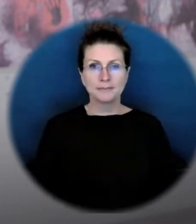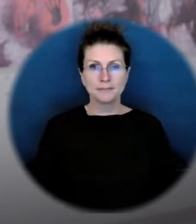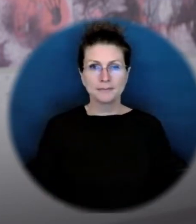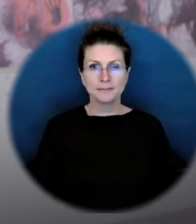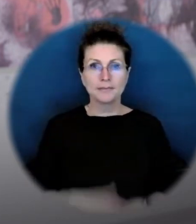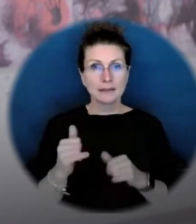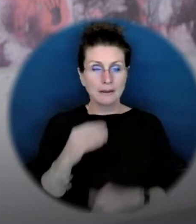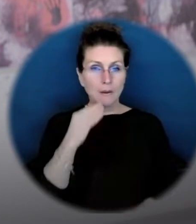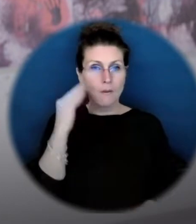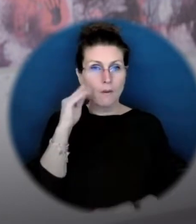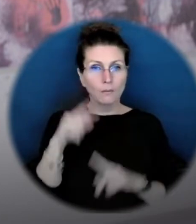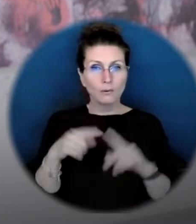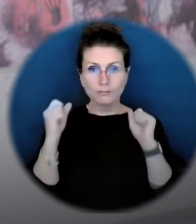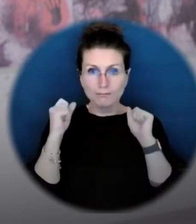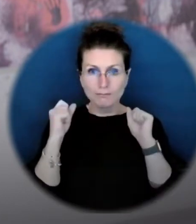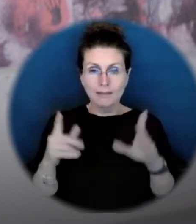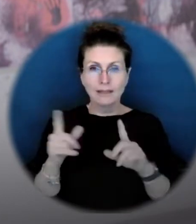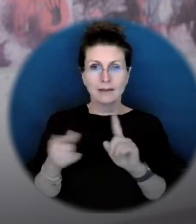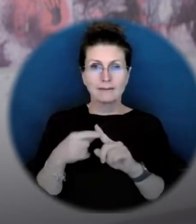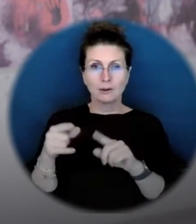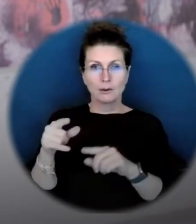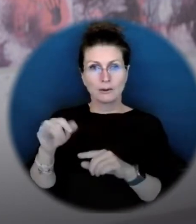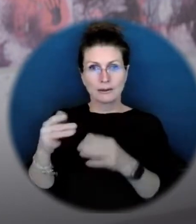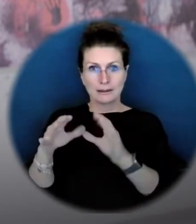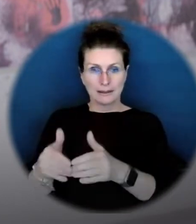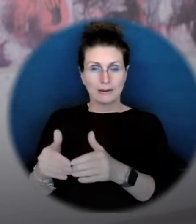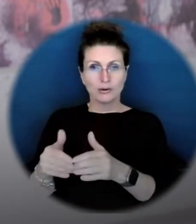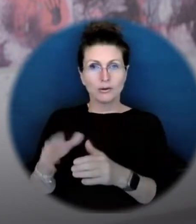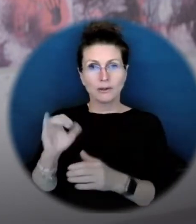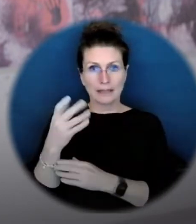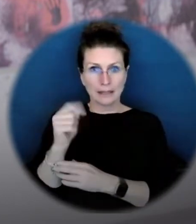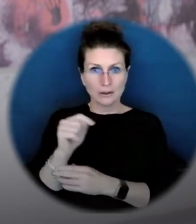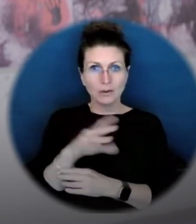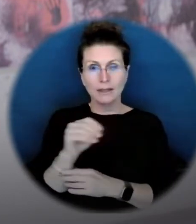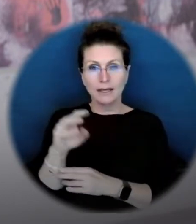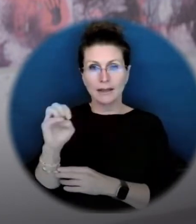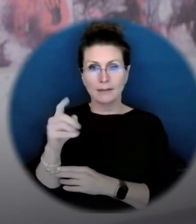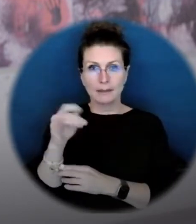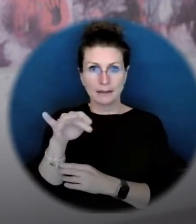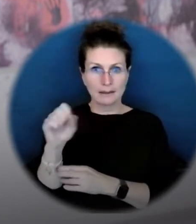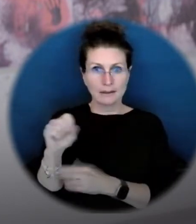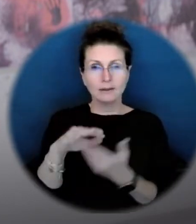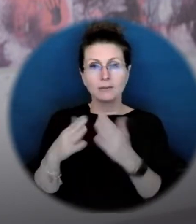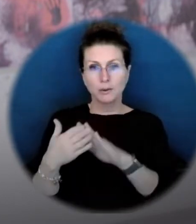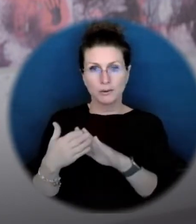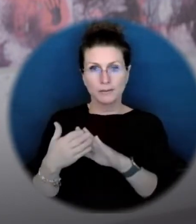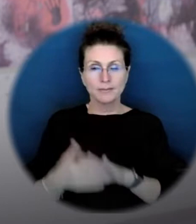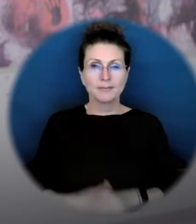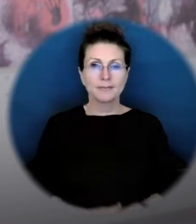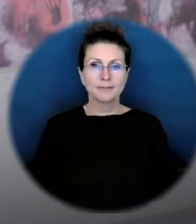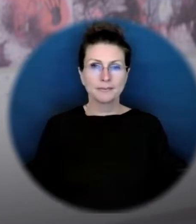It is now home to many First Nation, Inuit, and Metis communities.